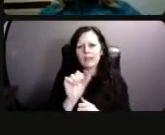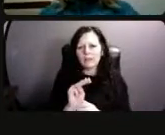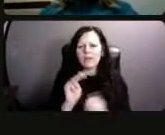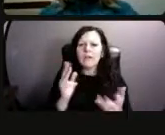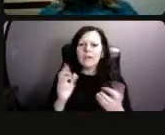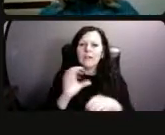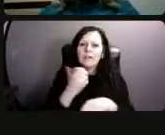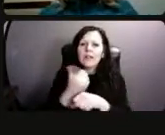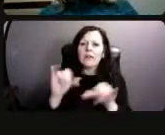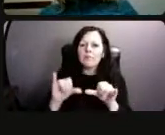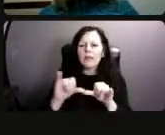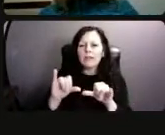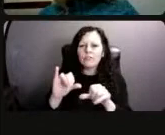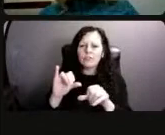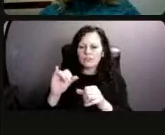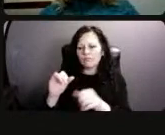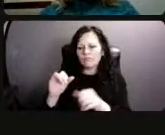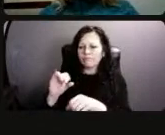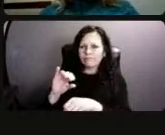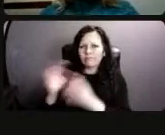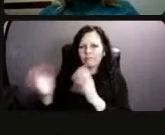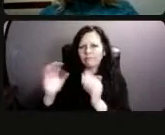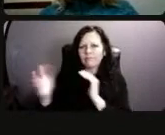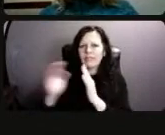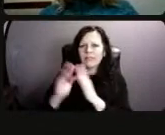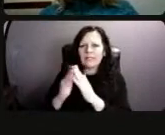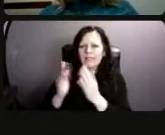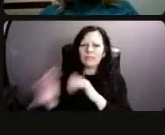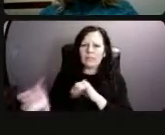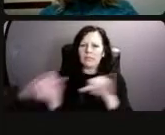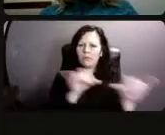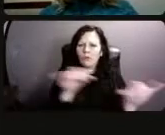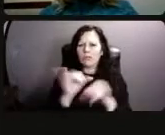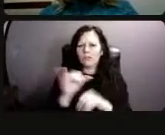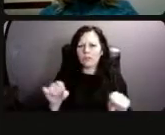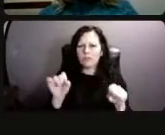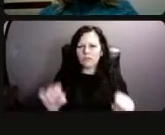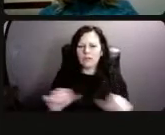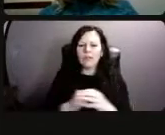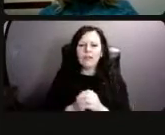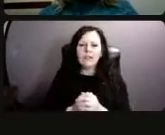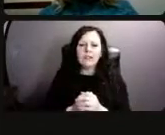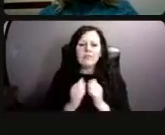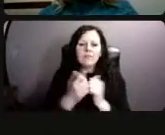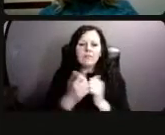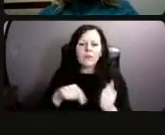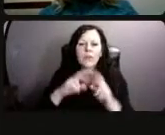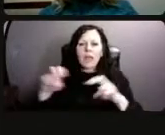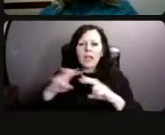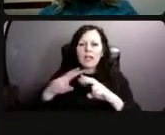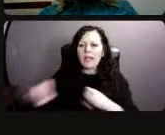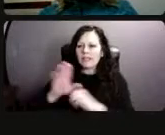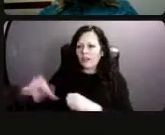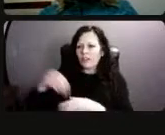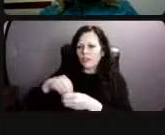SERVICES SALEM. AND WE WANTED TO DO SO TO TRY